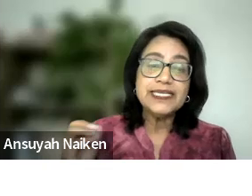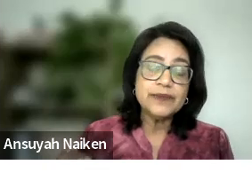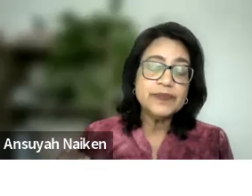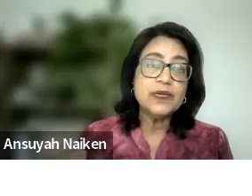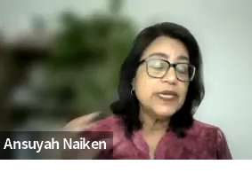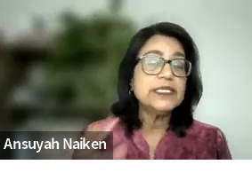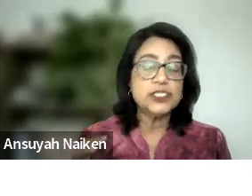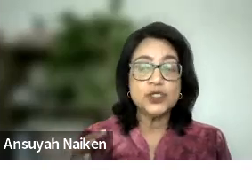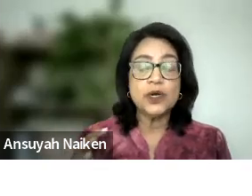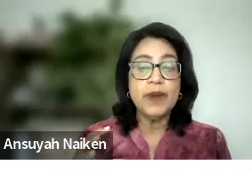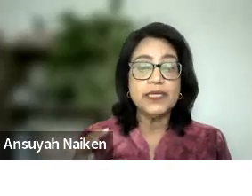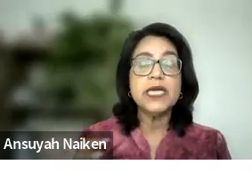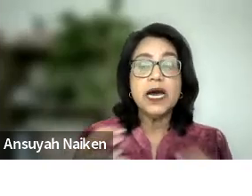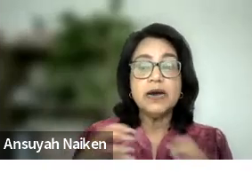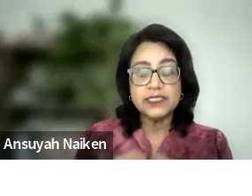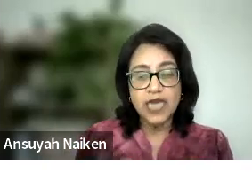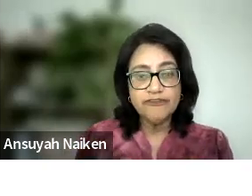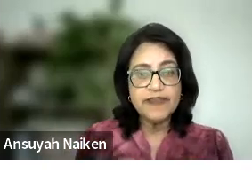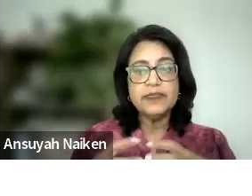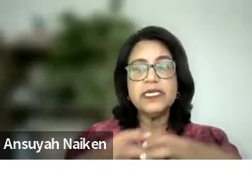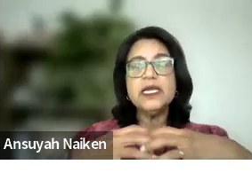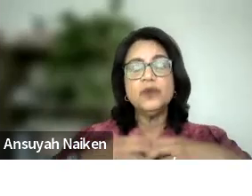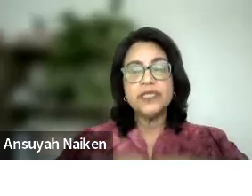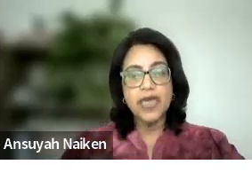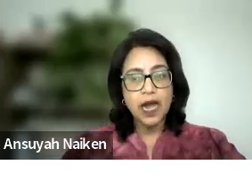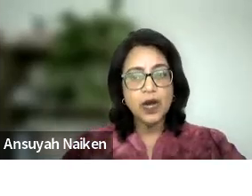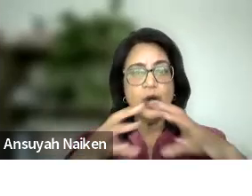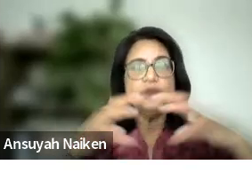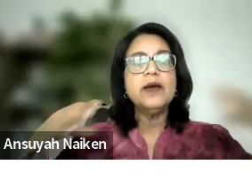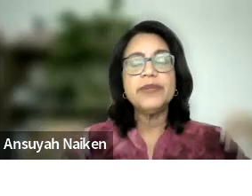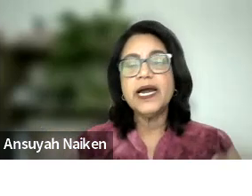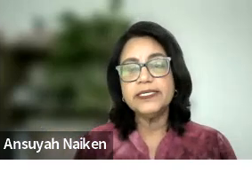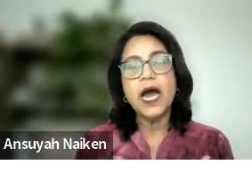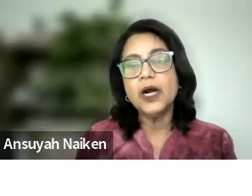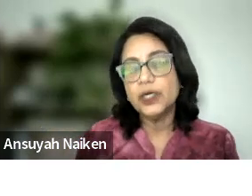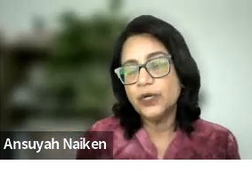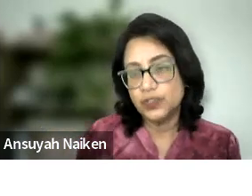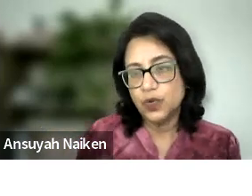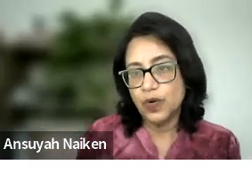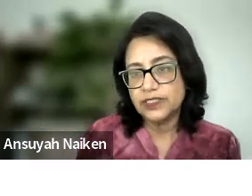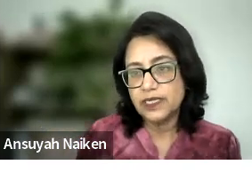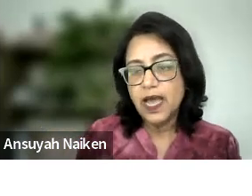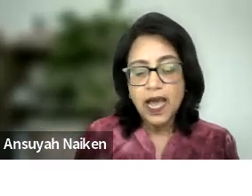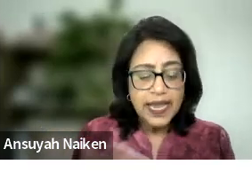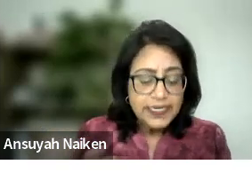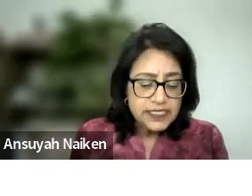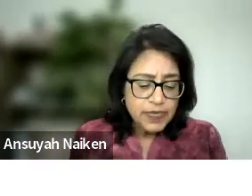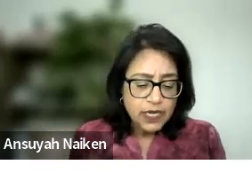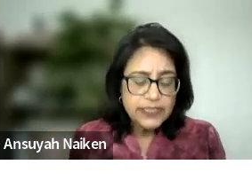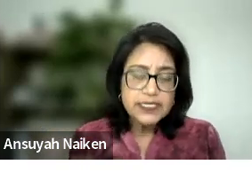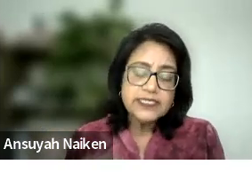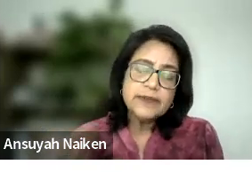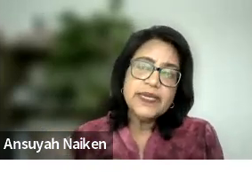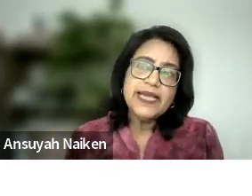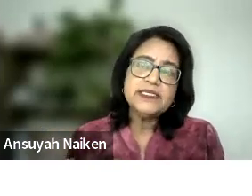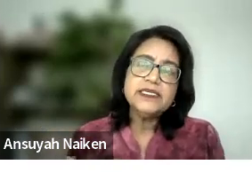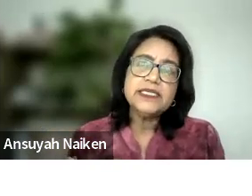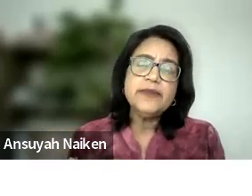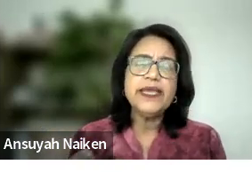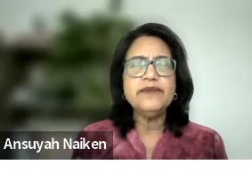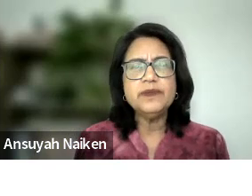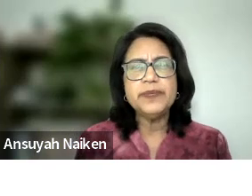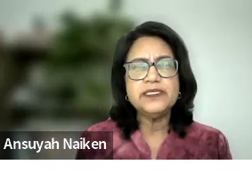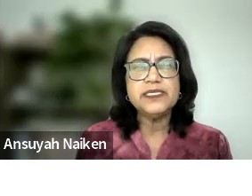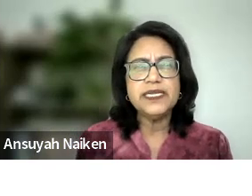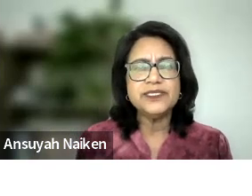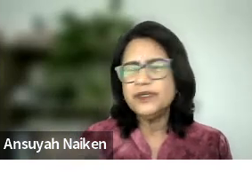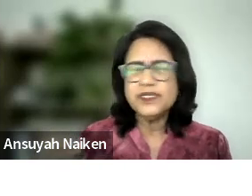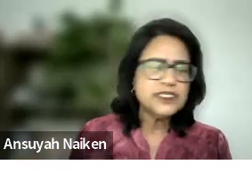Often treated as something that look, we don't want to talk about it.